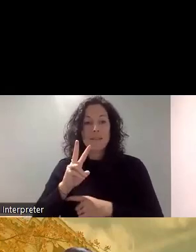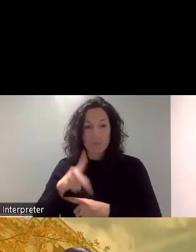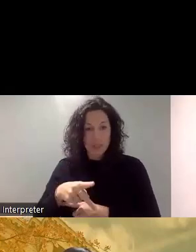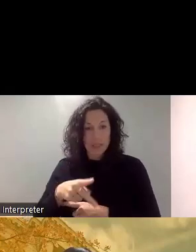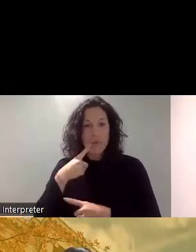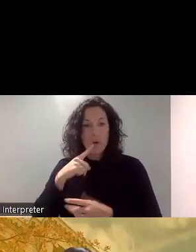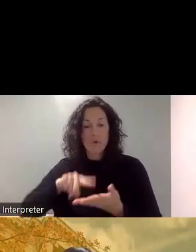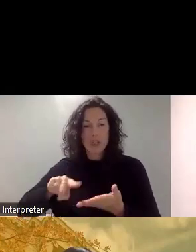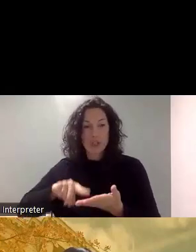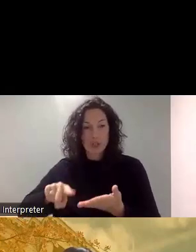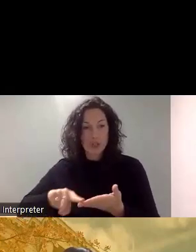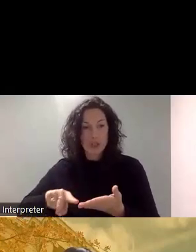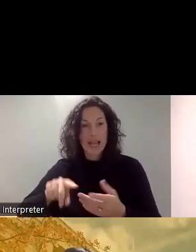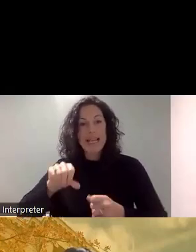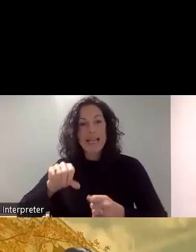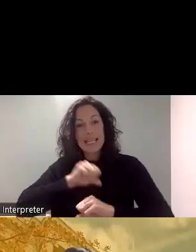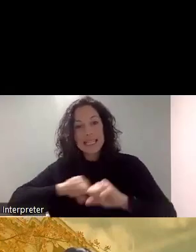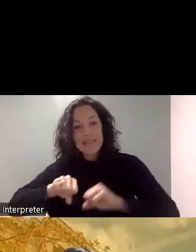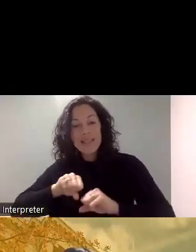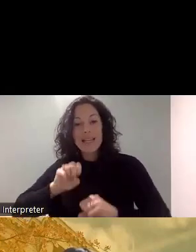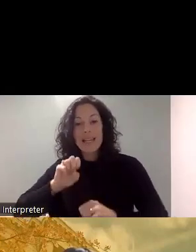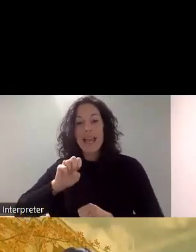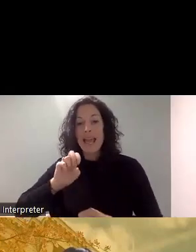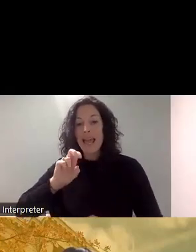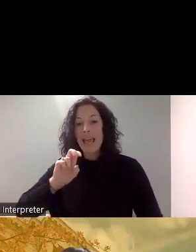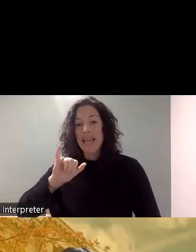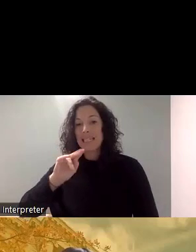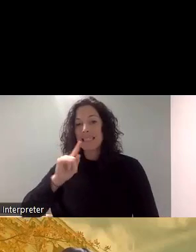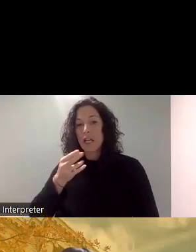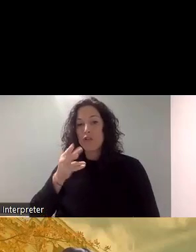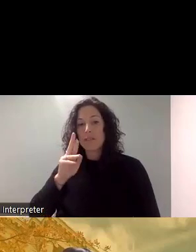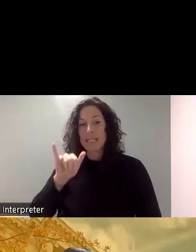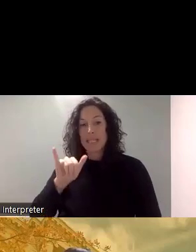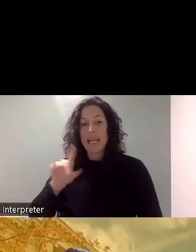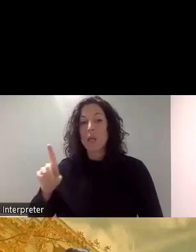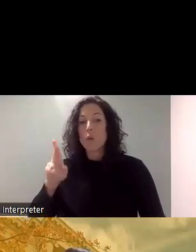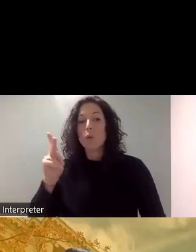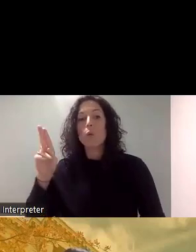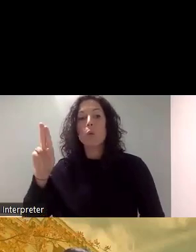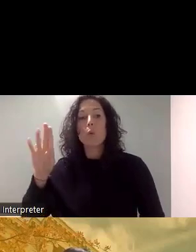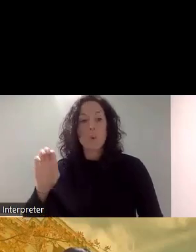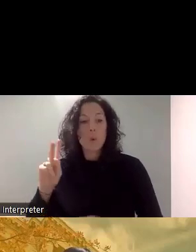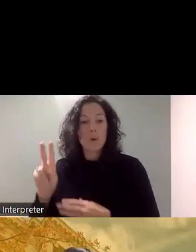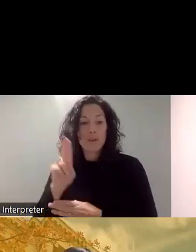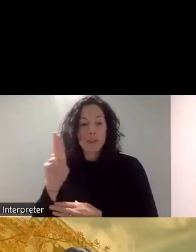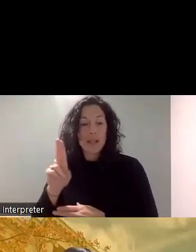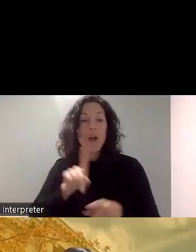and Scientific Integrity at Duke University. I'm also a faculty member and as researcher as an OB-GYN,